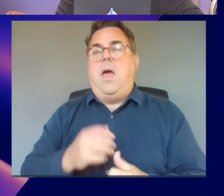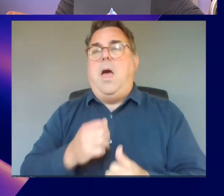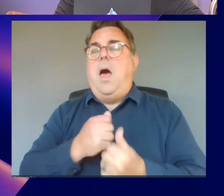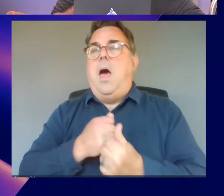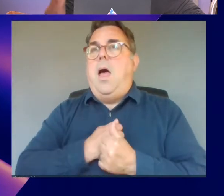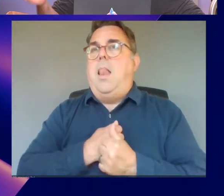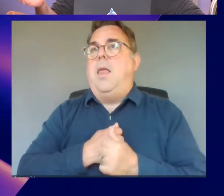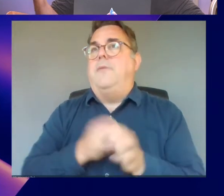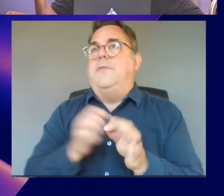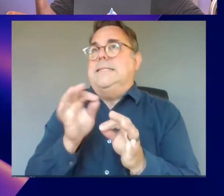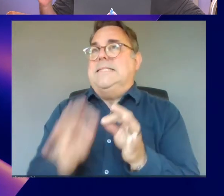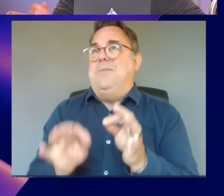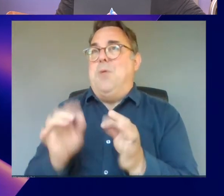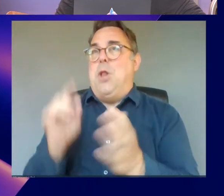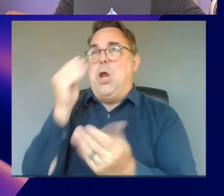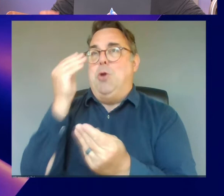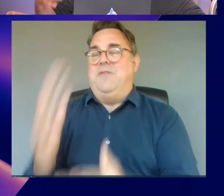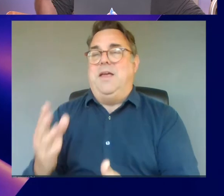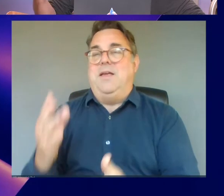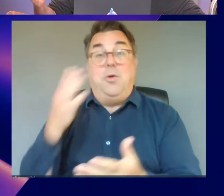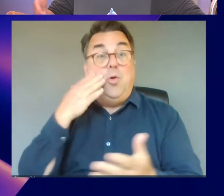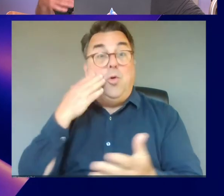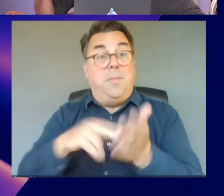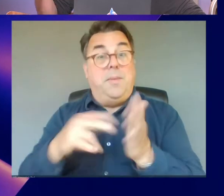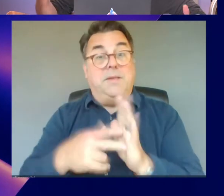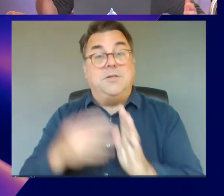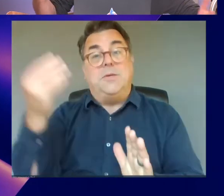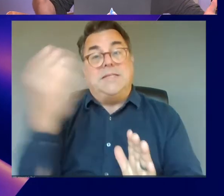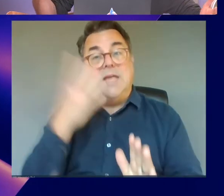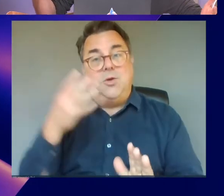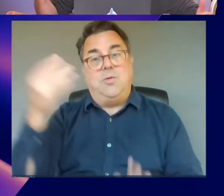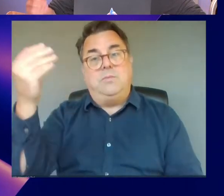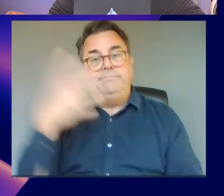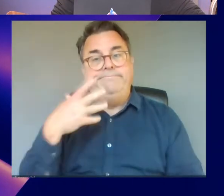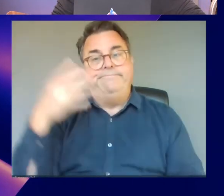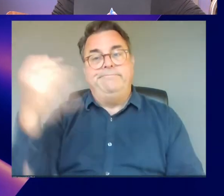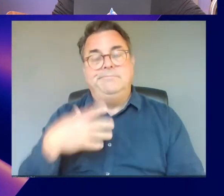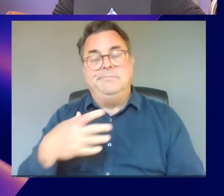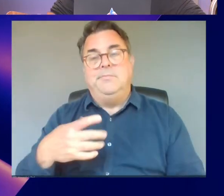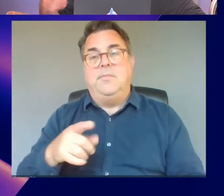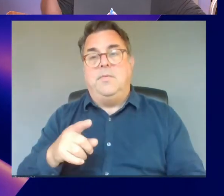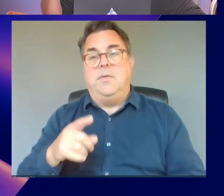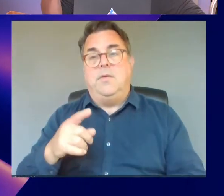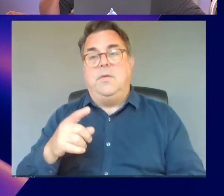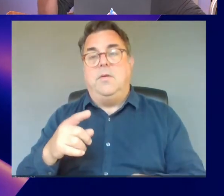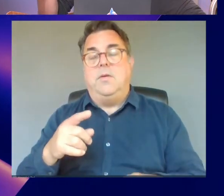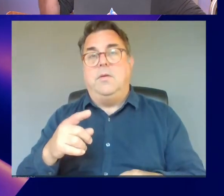Yes, so yeah, if you don't know what that is, it'll send you notifications as you see fit and you can get them via email,